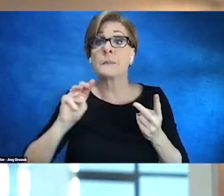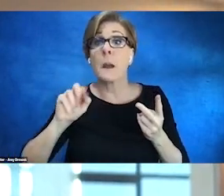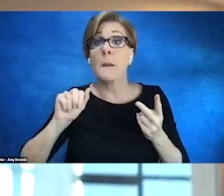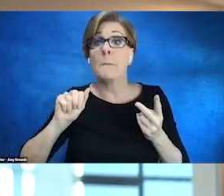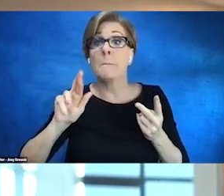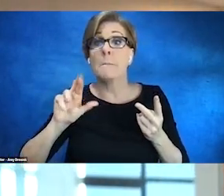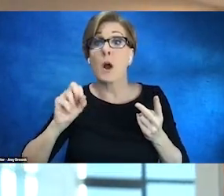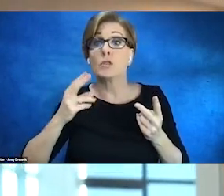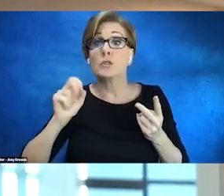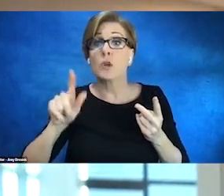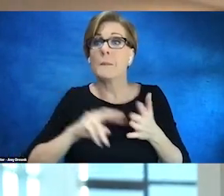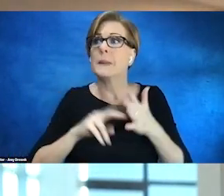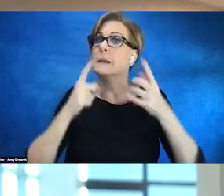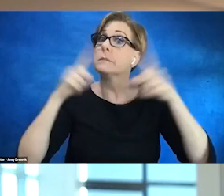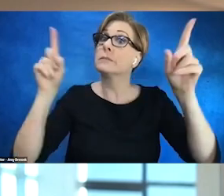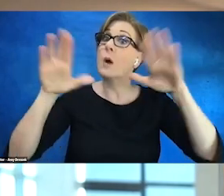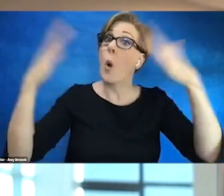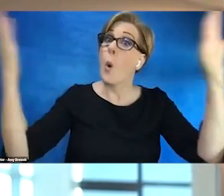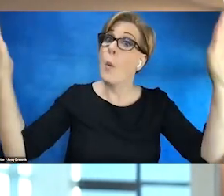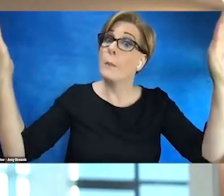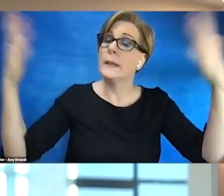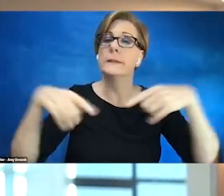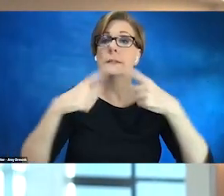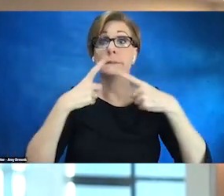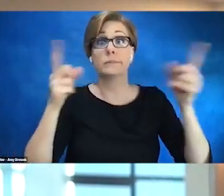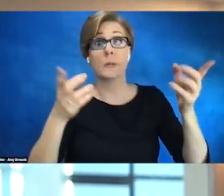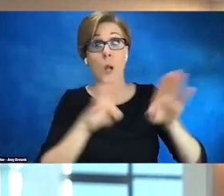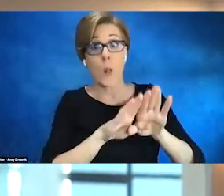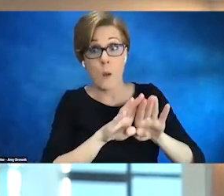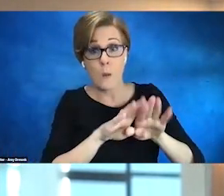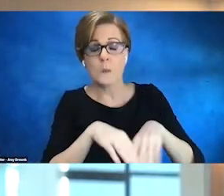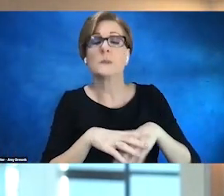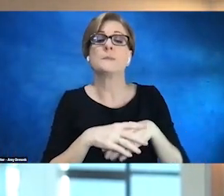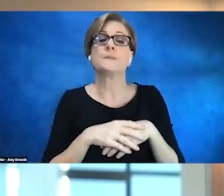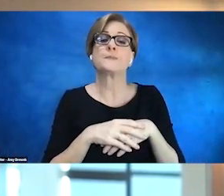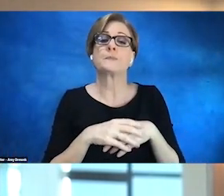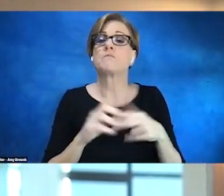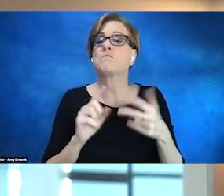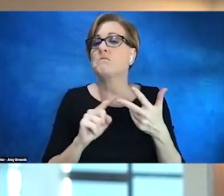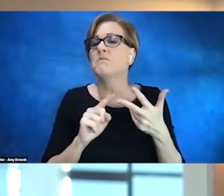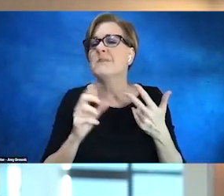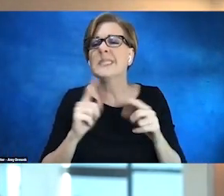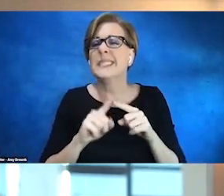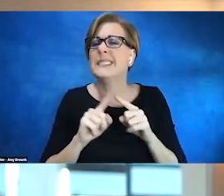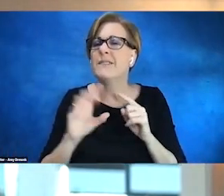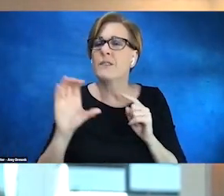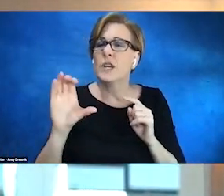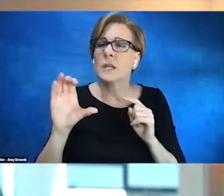to be announcing the opening and closing of the voting location. We'll have various Clerks serving